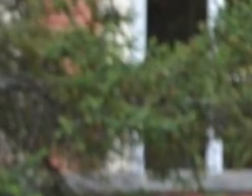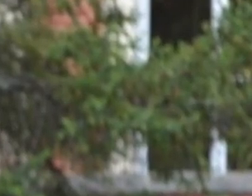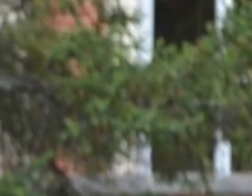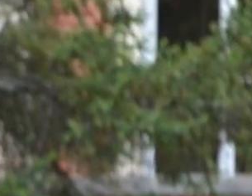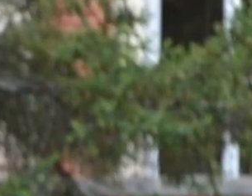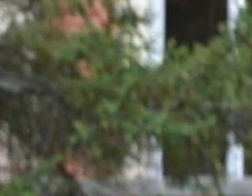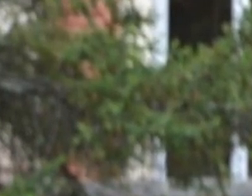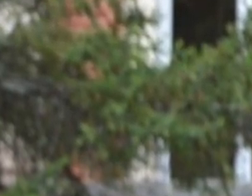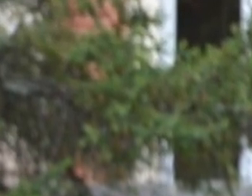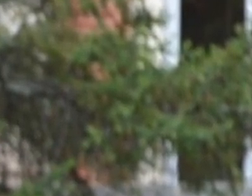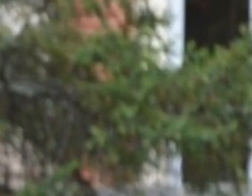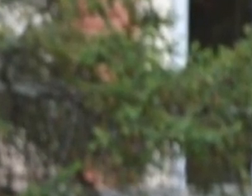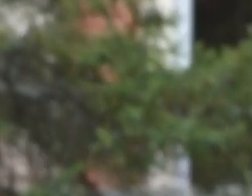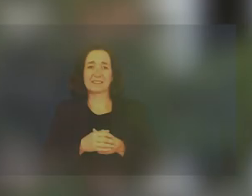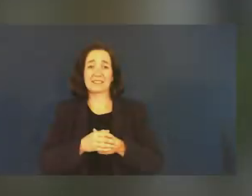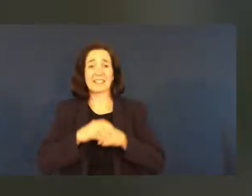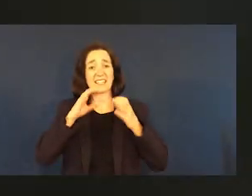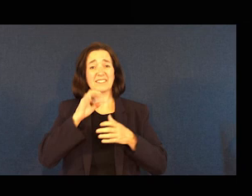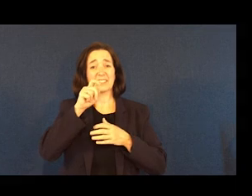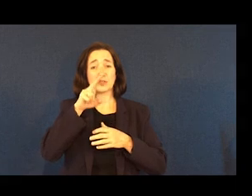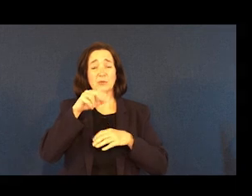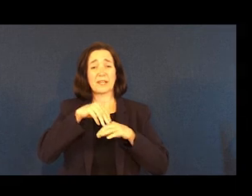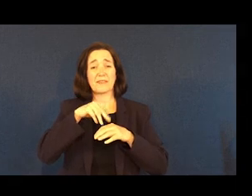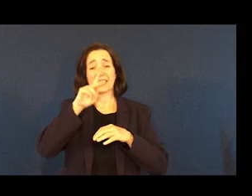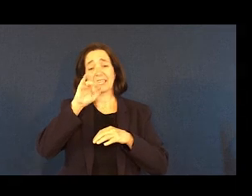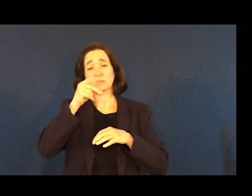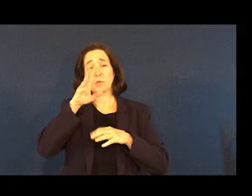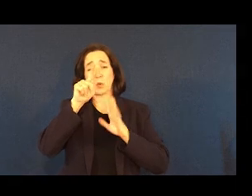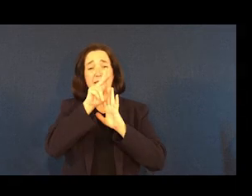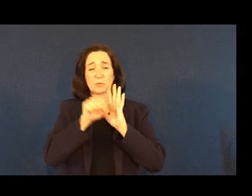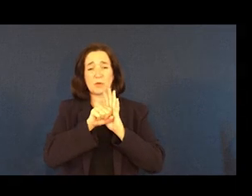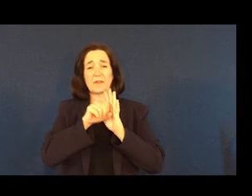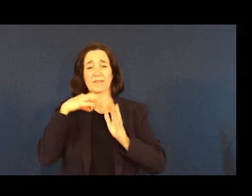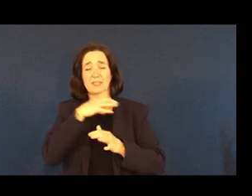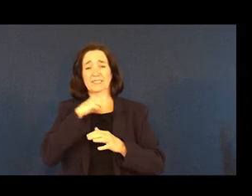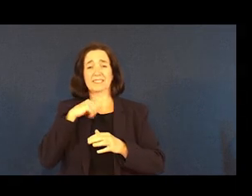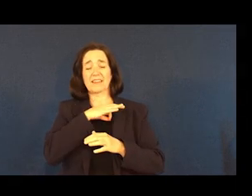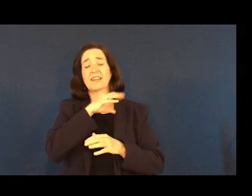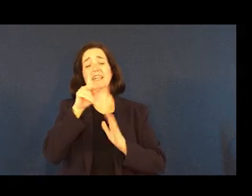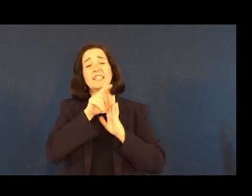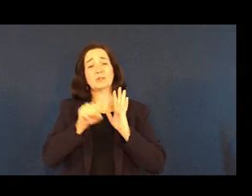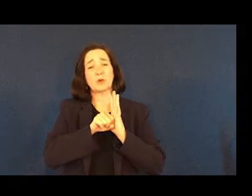On behalf ETSU at Kingsport faculty and staff, and Kingsport Student Service Organization, congratulation graduates.